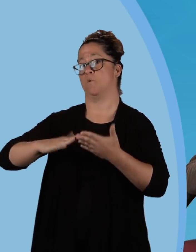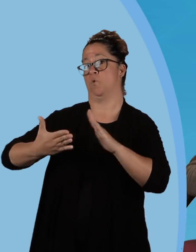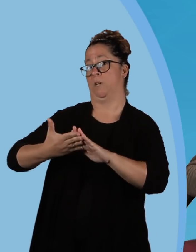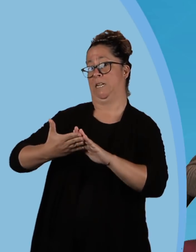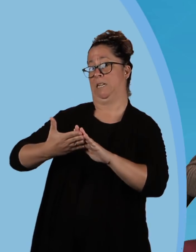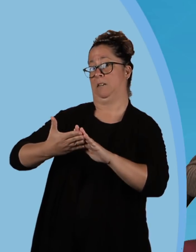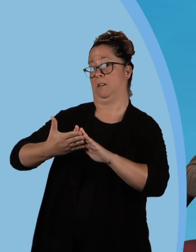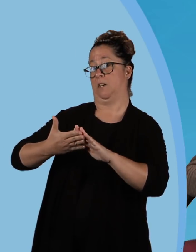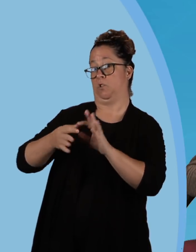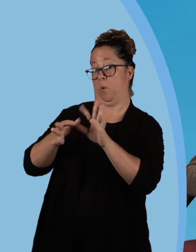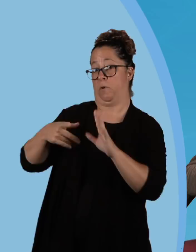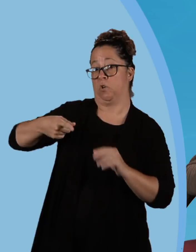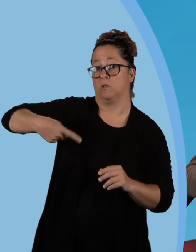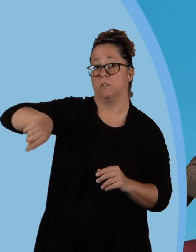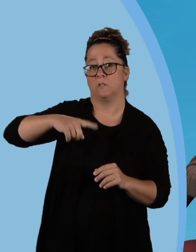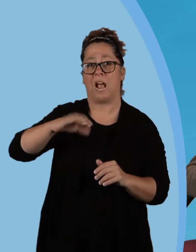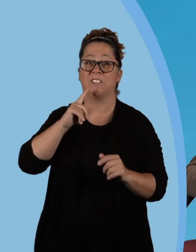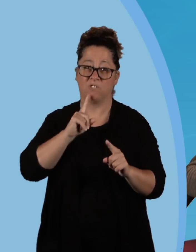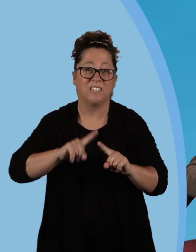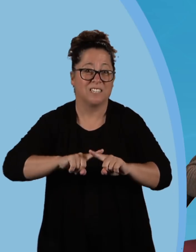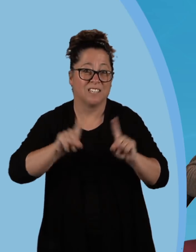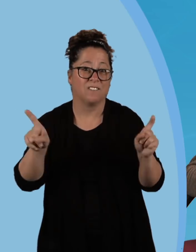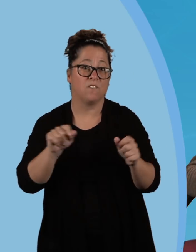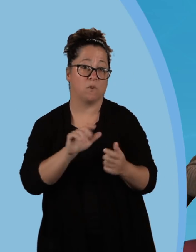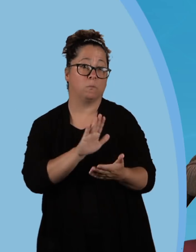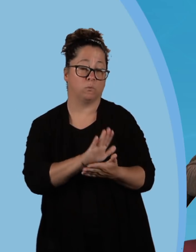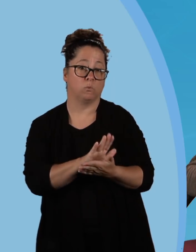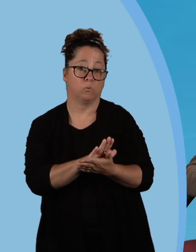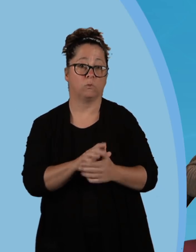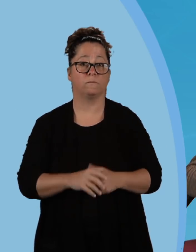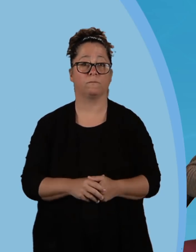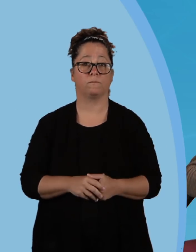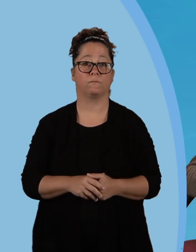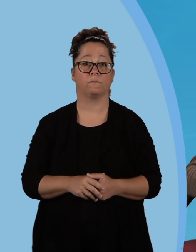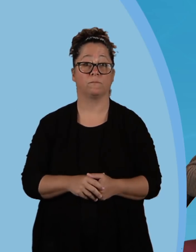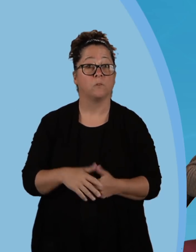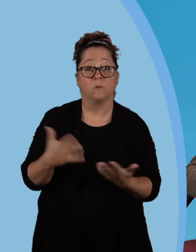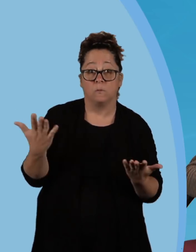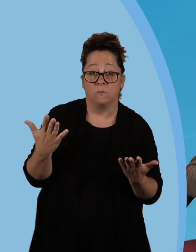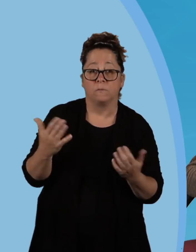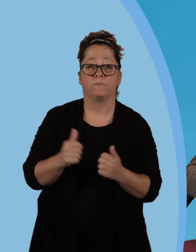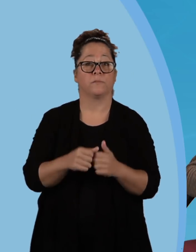so critically important in community interpreters is quite a different concept in the school